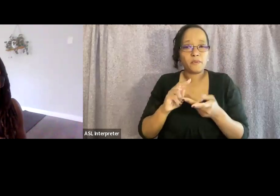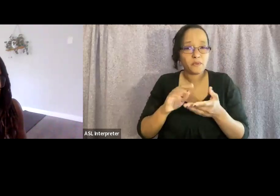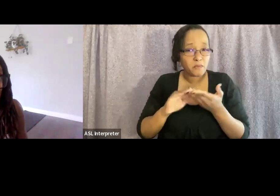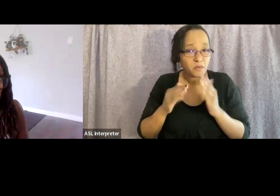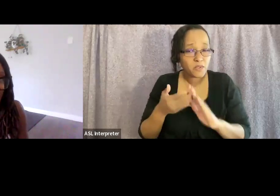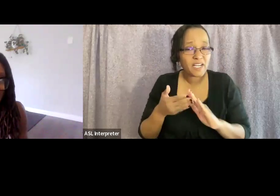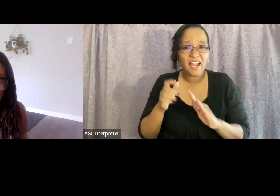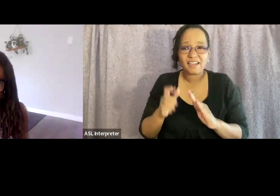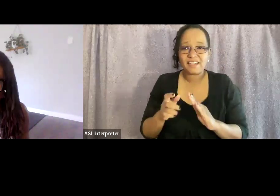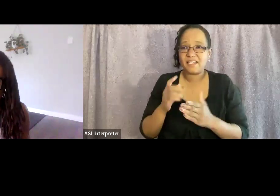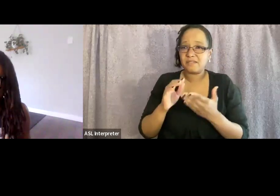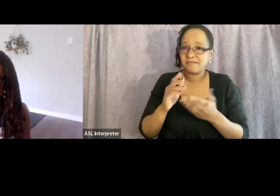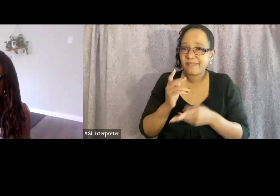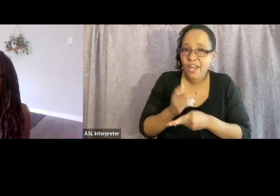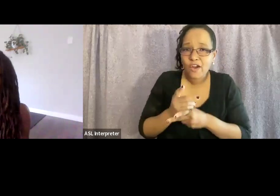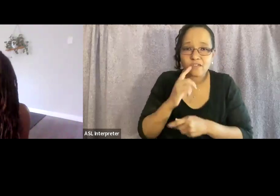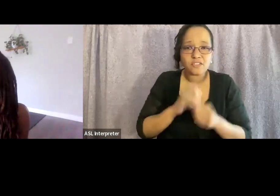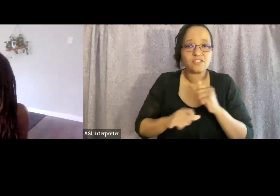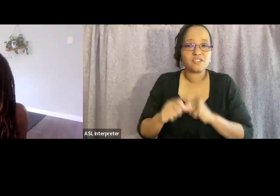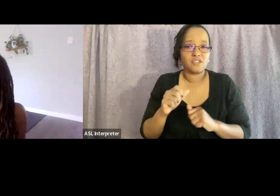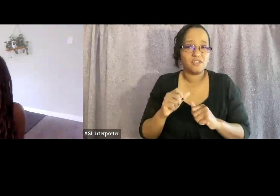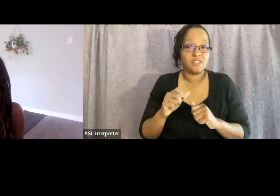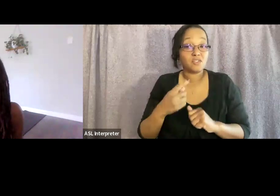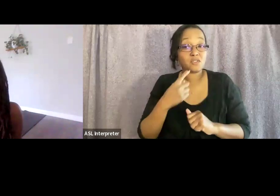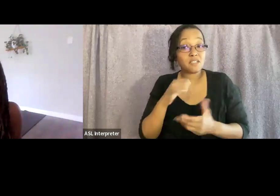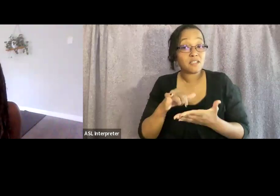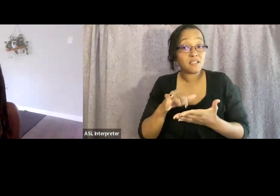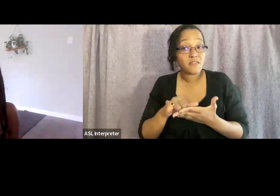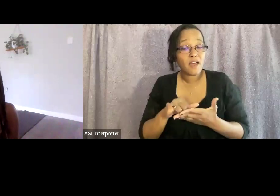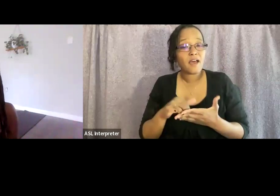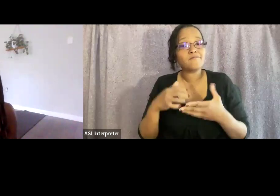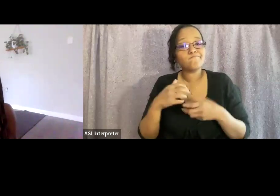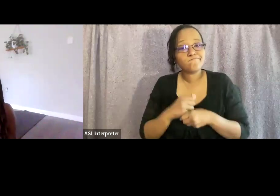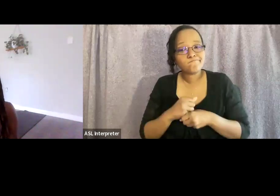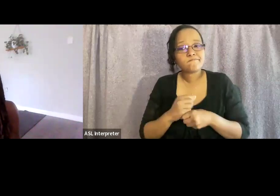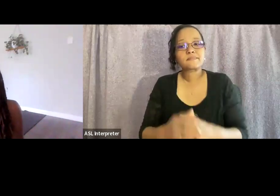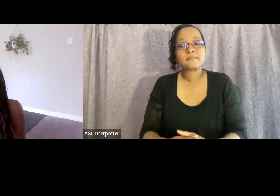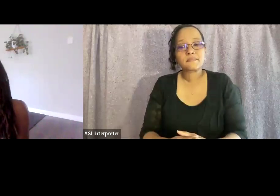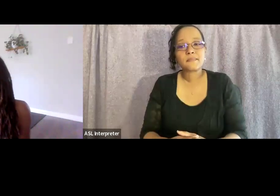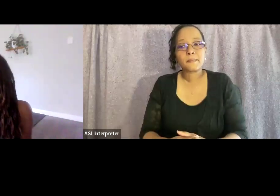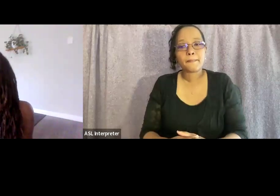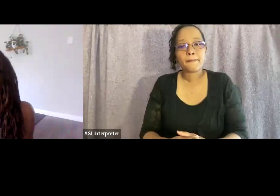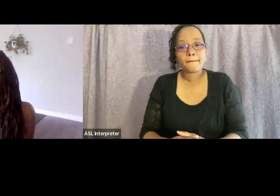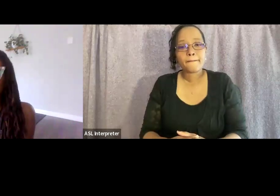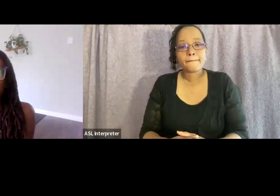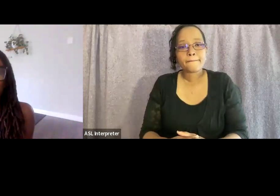And with that being said, I just want to kind of, actually,